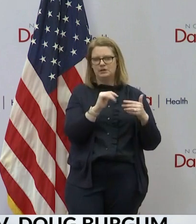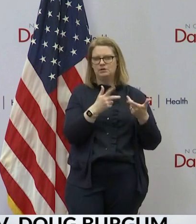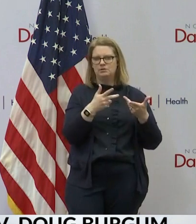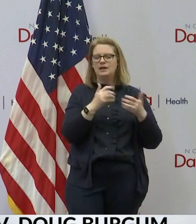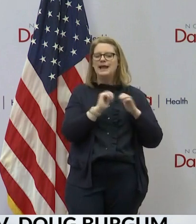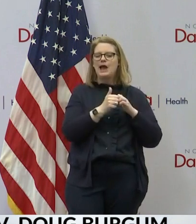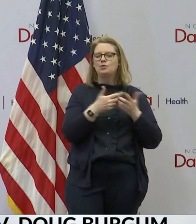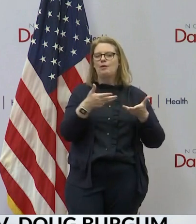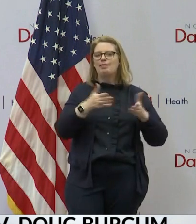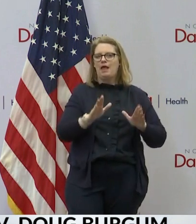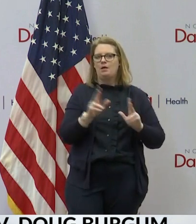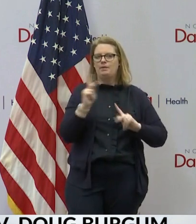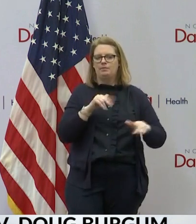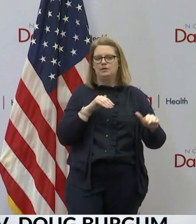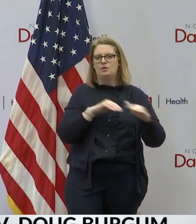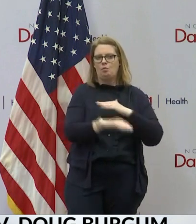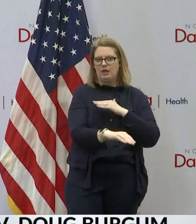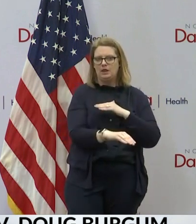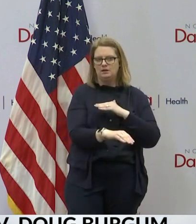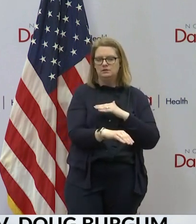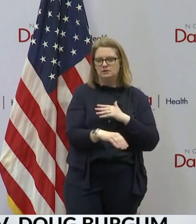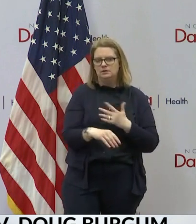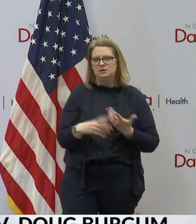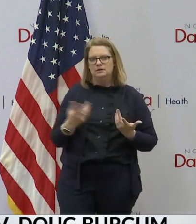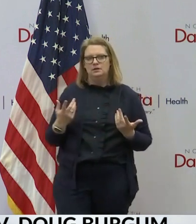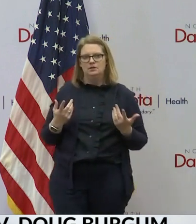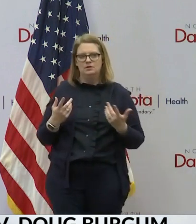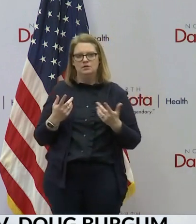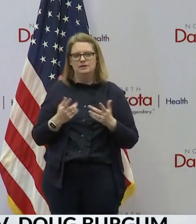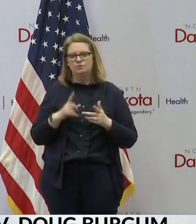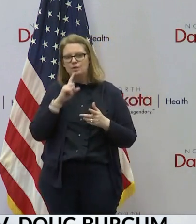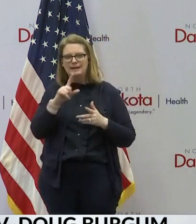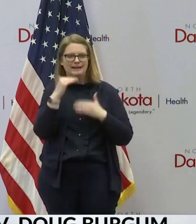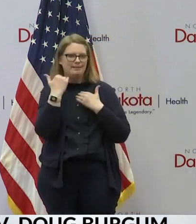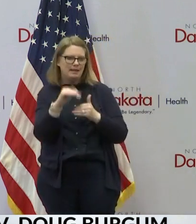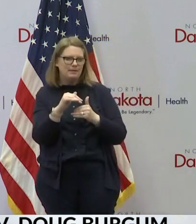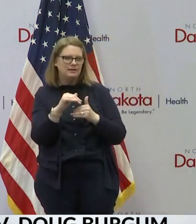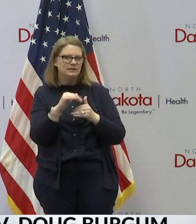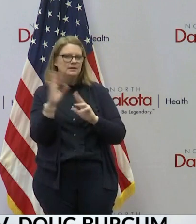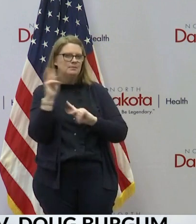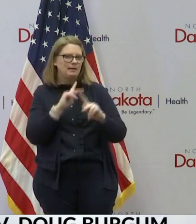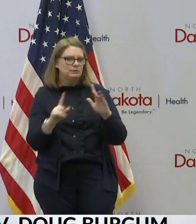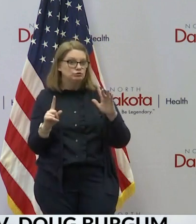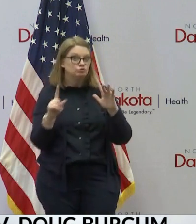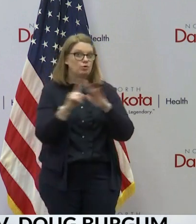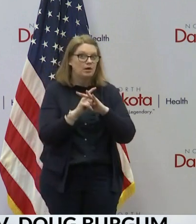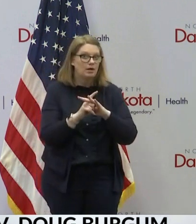AGAIN, I KNOW THAT SCHOOL BOARDS AND SCHOOL ADMINISTRATORS WILL THINK ABOUT THIS THOUGHTFULLY AND STAGE OUT THE NUMBER OF